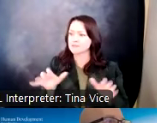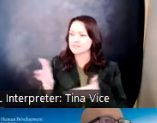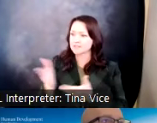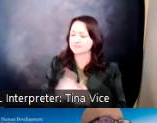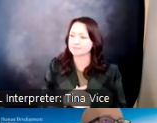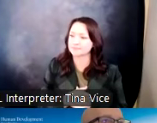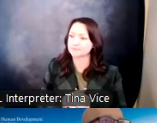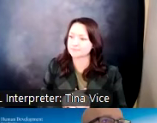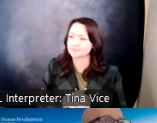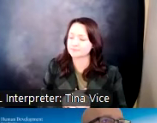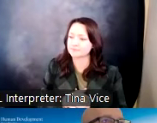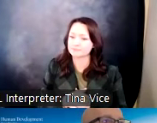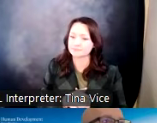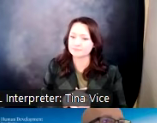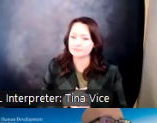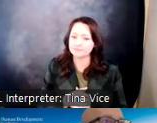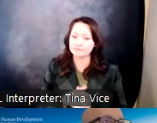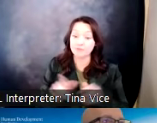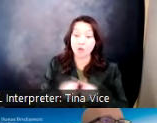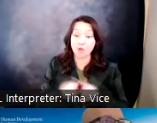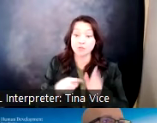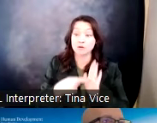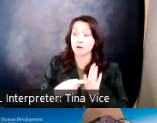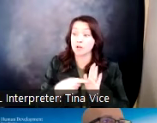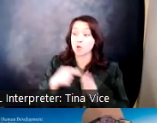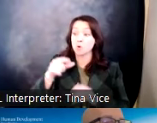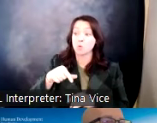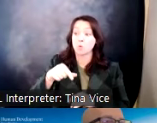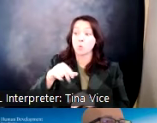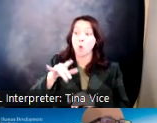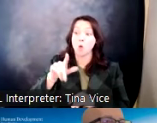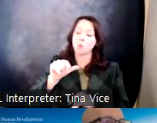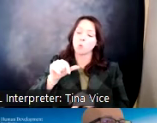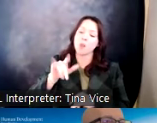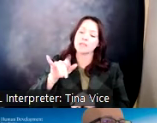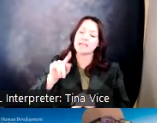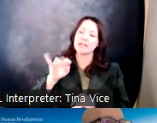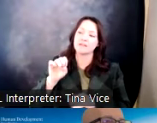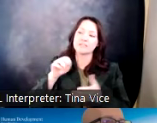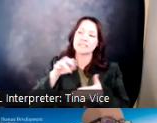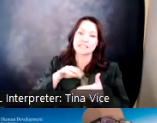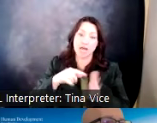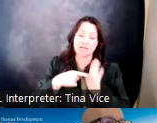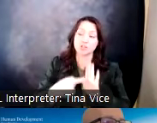Um so I also conducted a qualitative study um that focused on the parent and